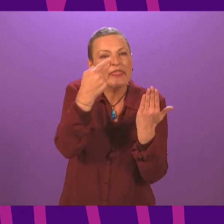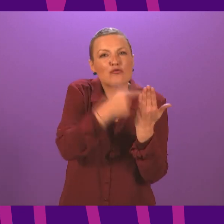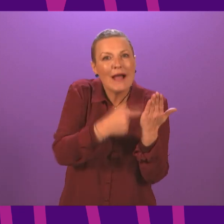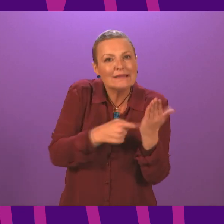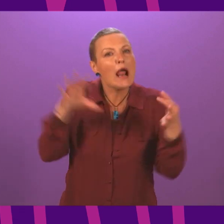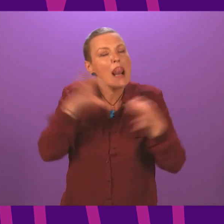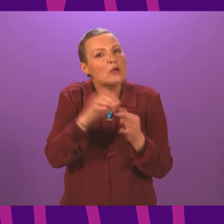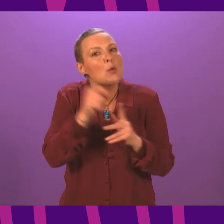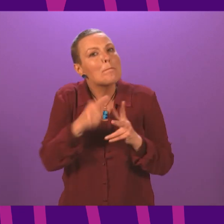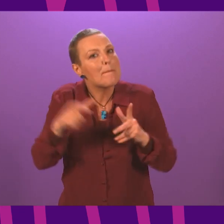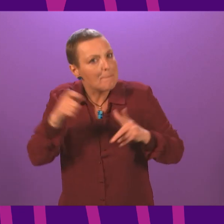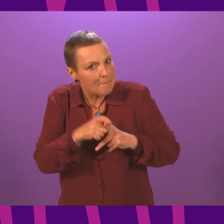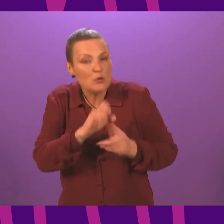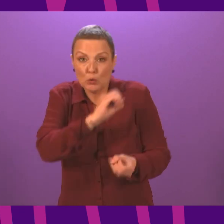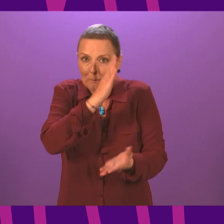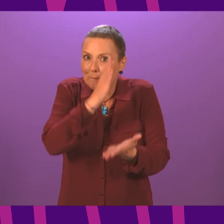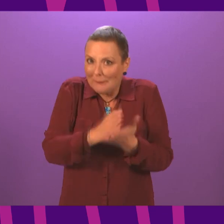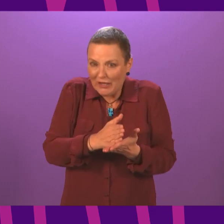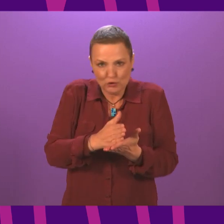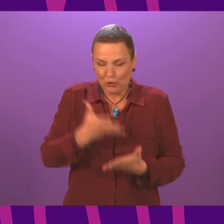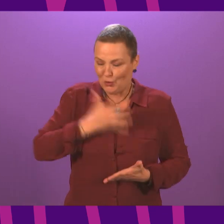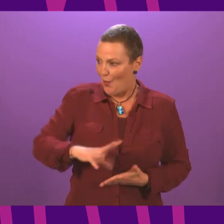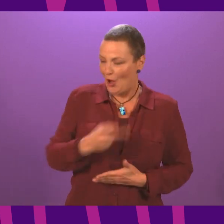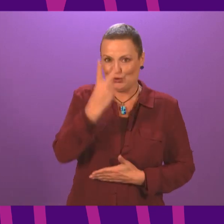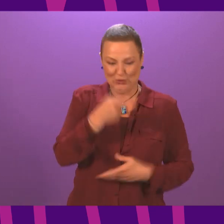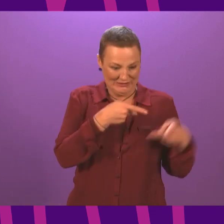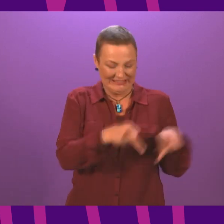for PIP, to ensure that we do not have two systems running at once.